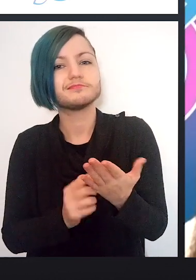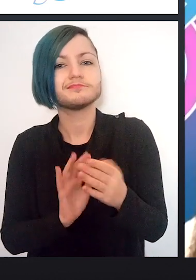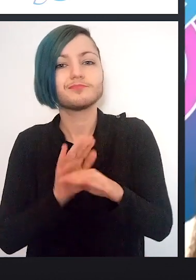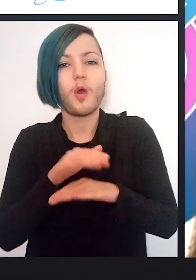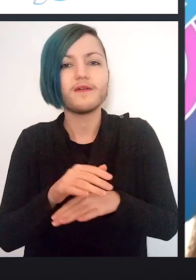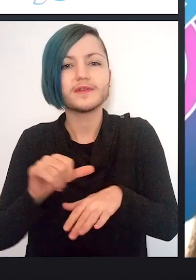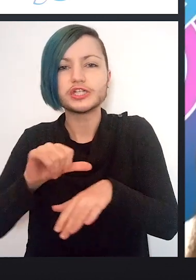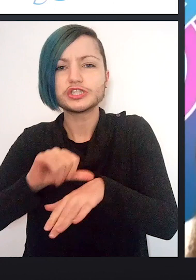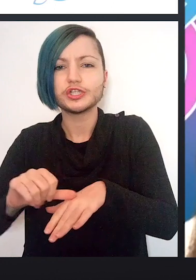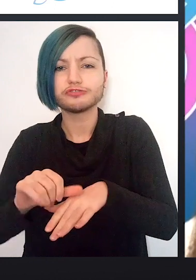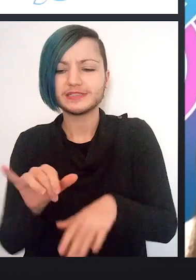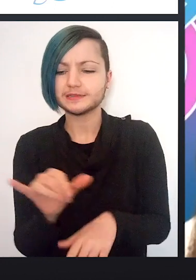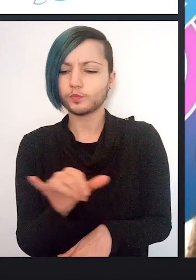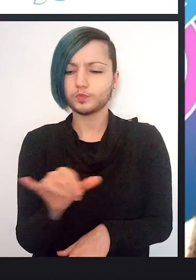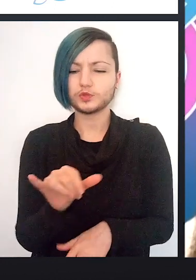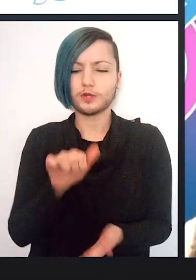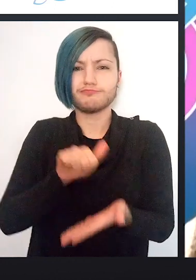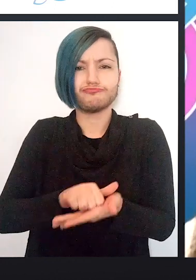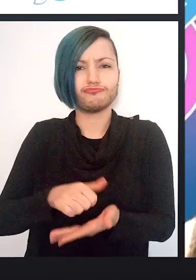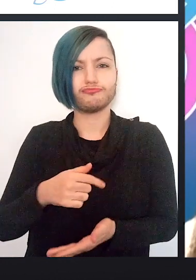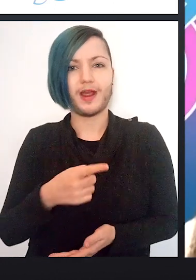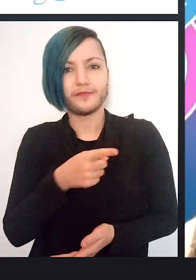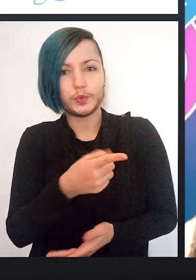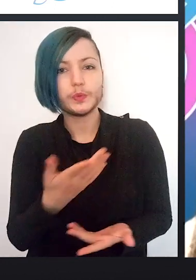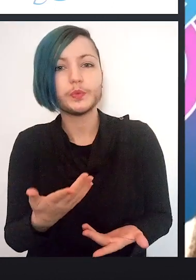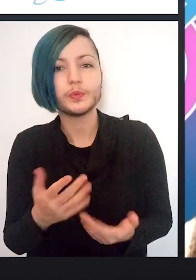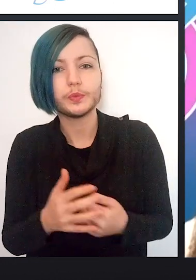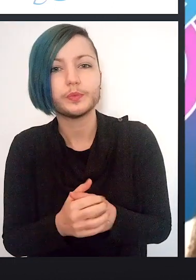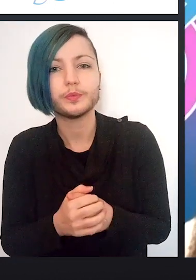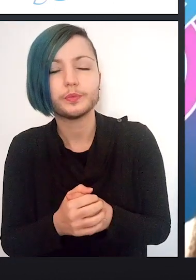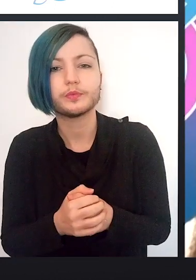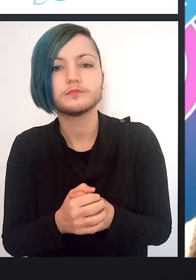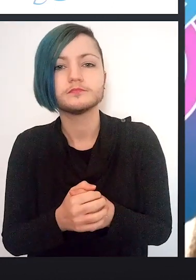around what type of genital surgery you opted for.